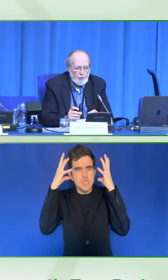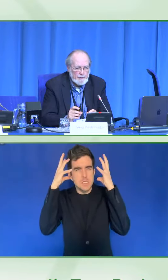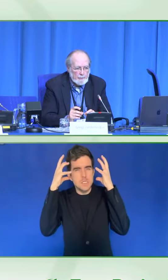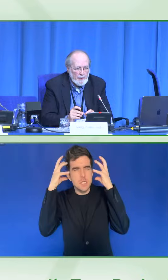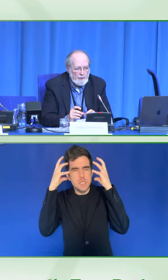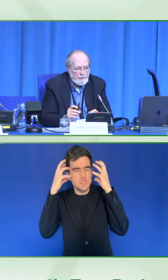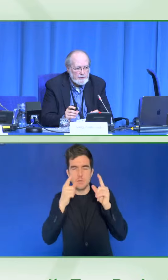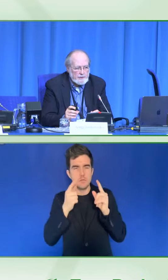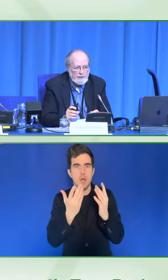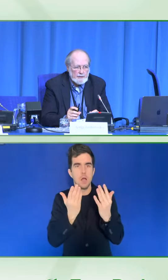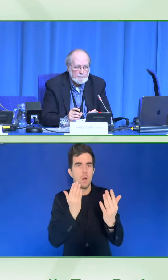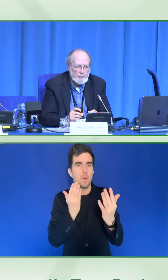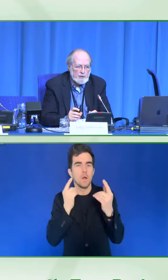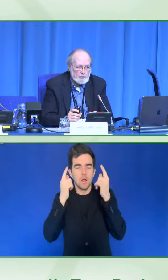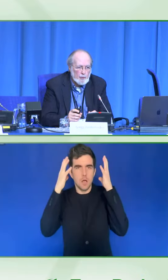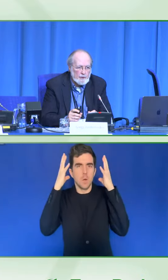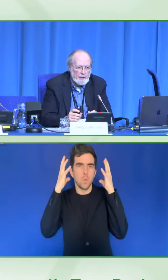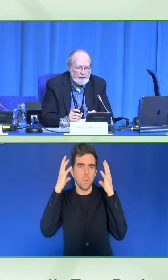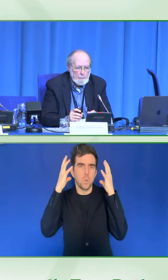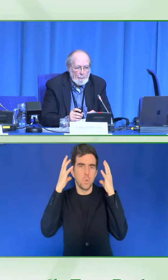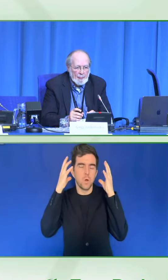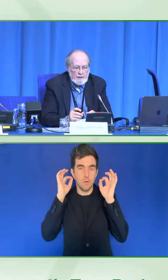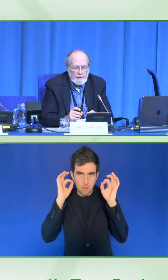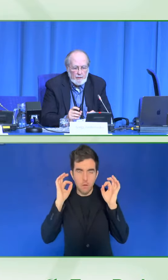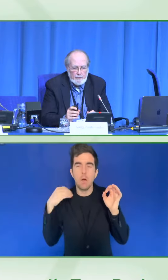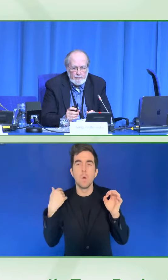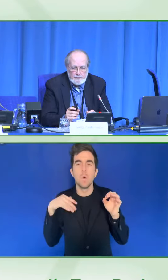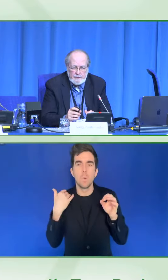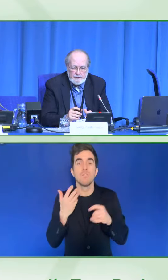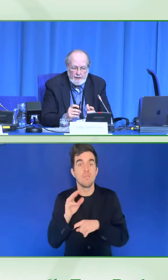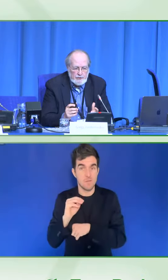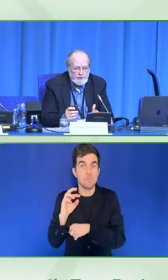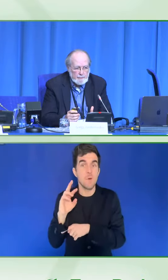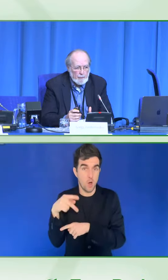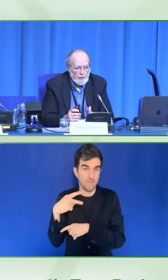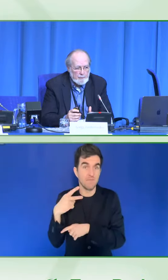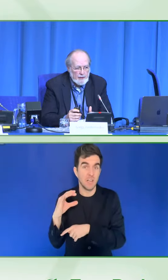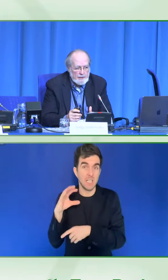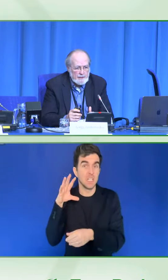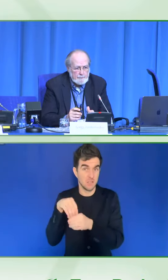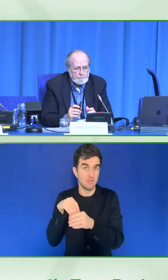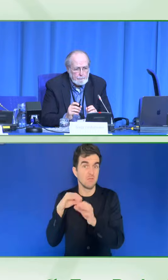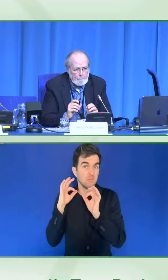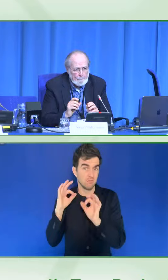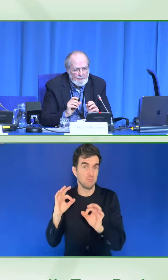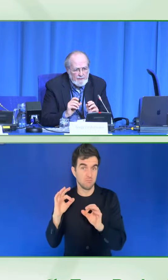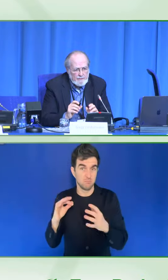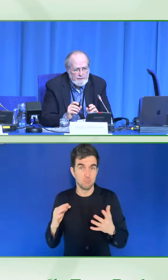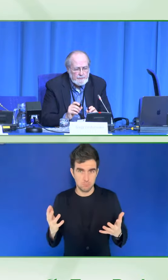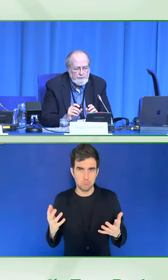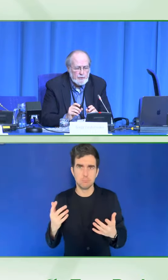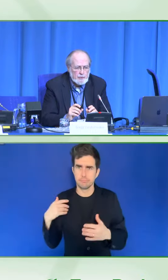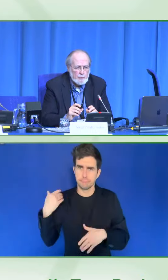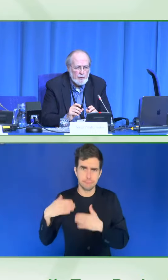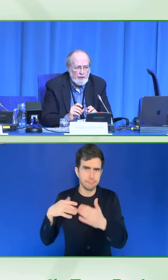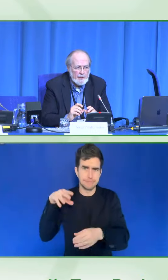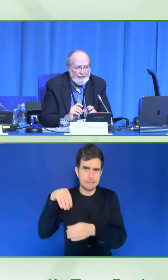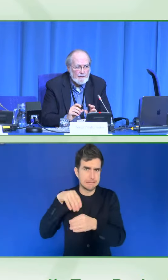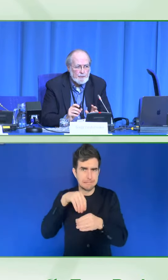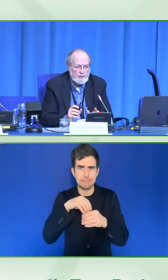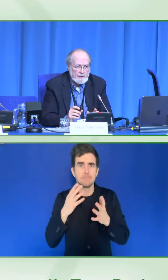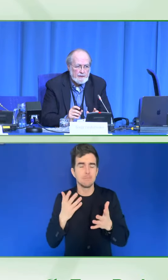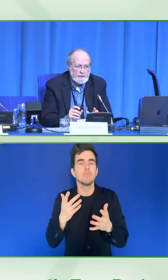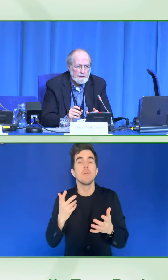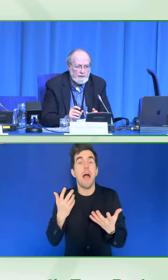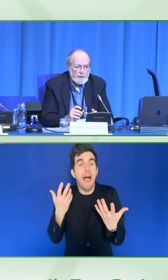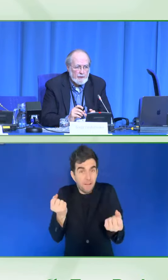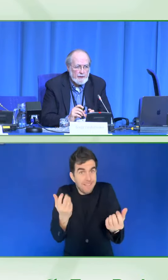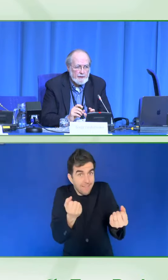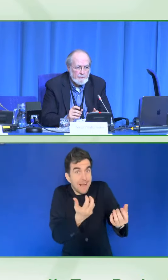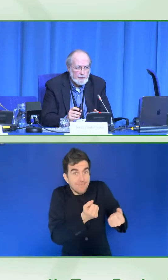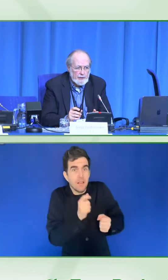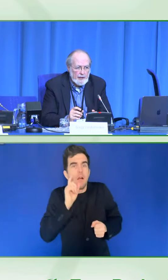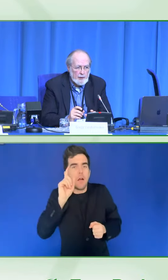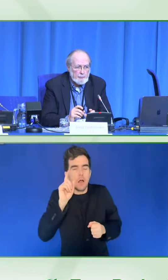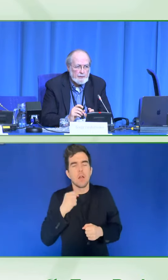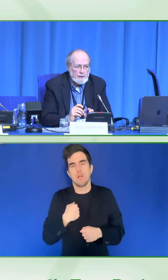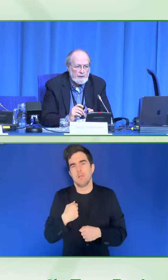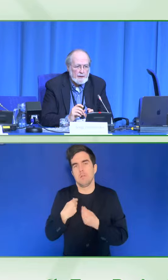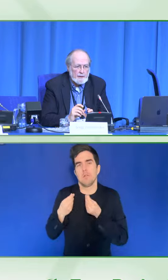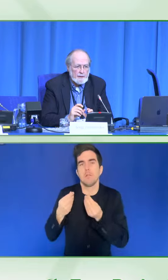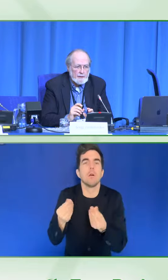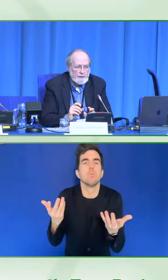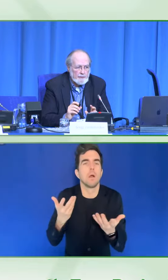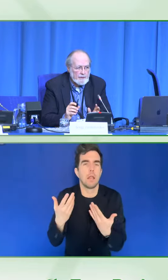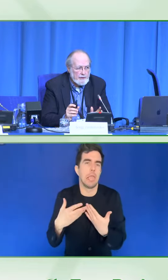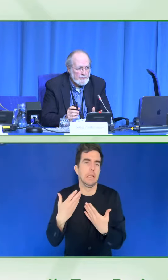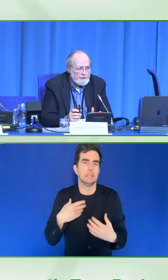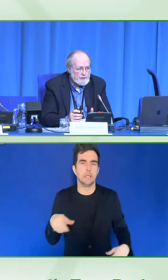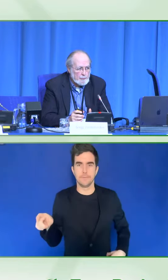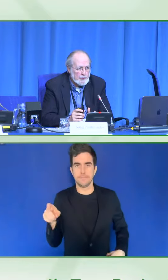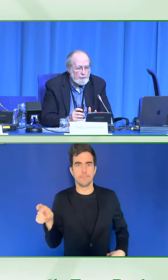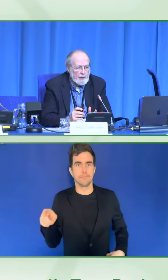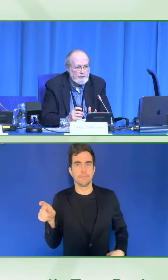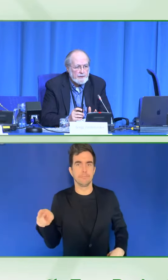And trying to present Gregg, in one sentence, it is quite a challenge.